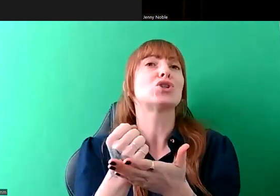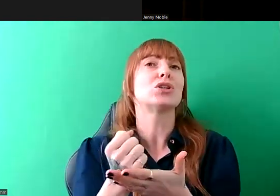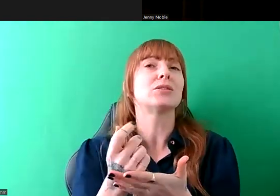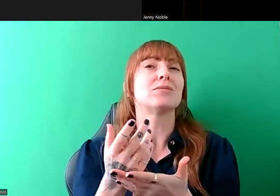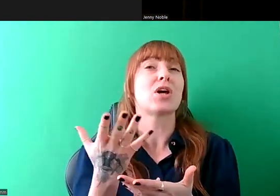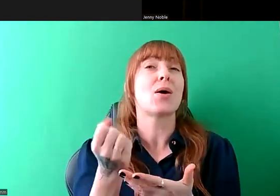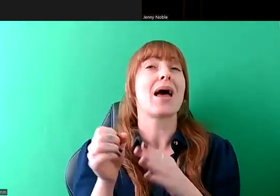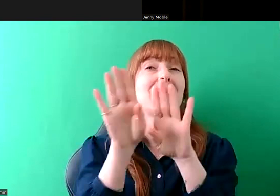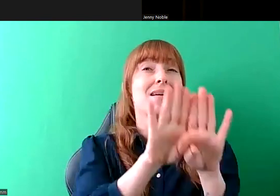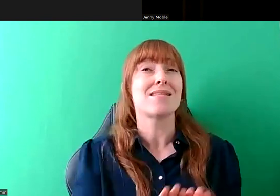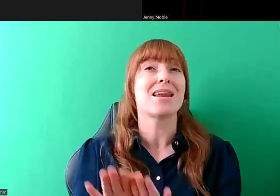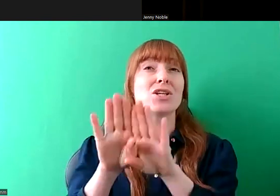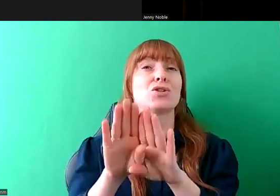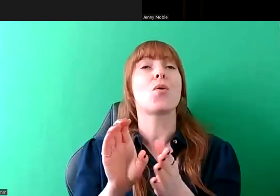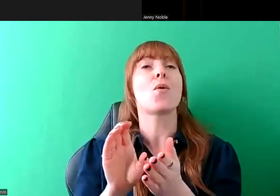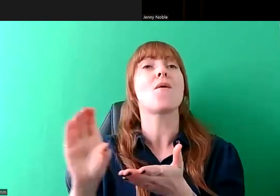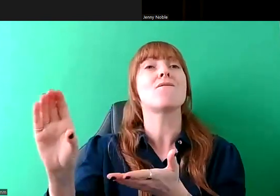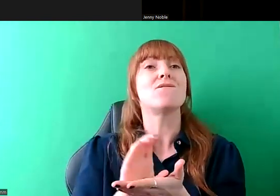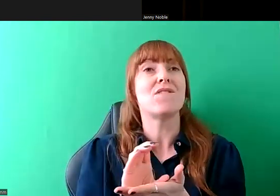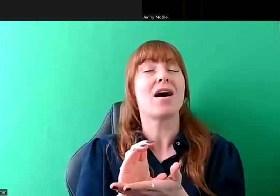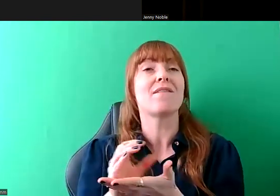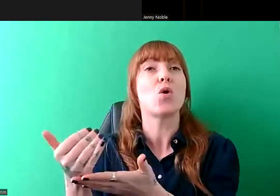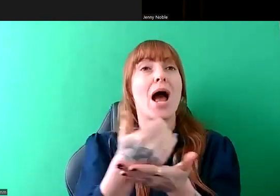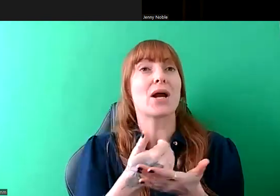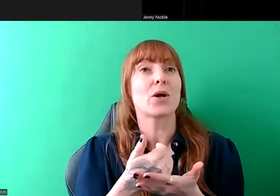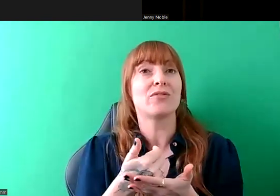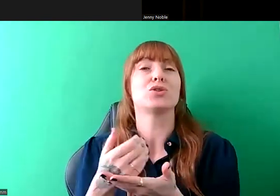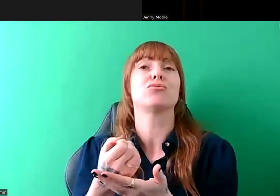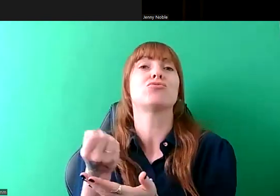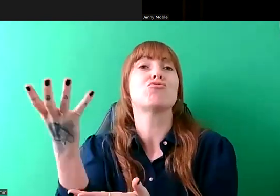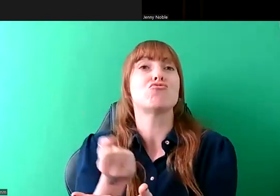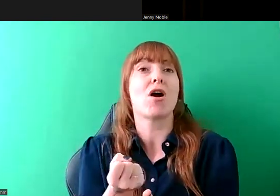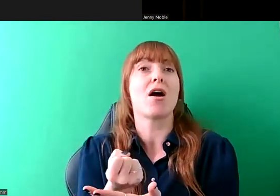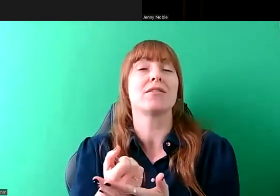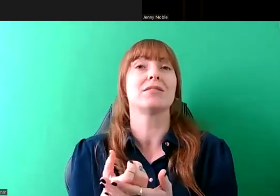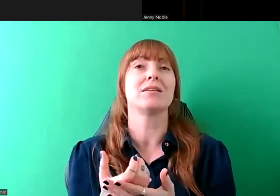Acquisitions Grant and, then, our Communications Officer did this amazing crowdfunding campaign